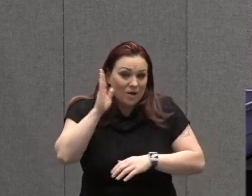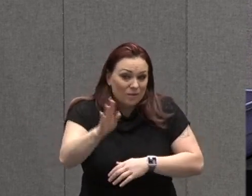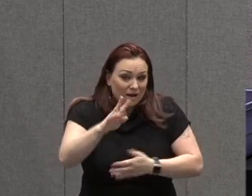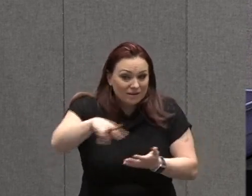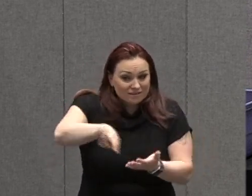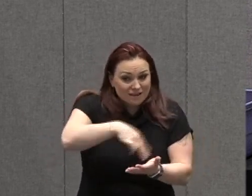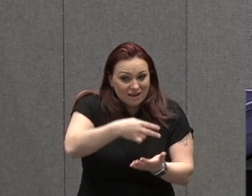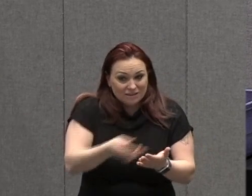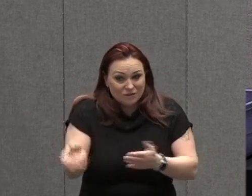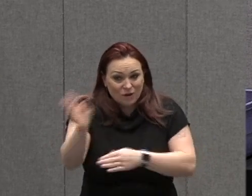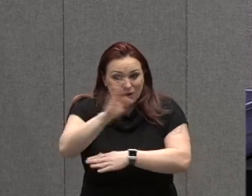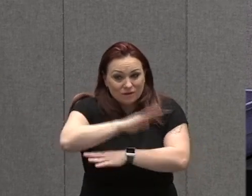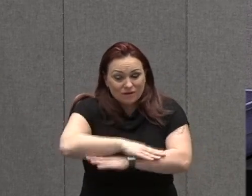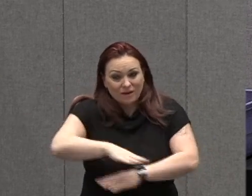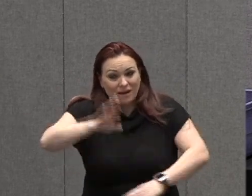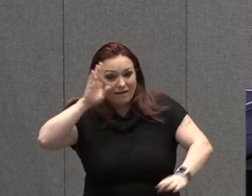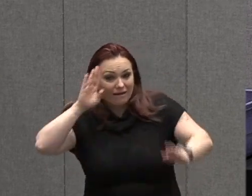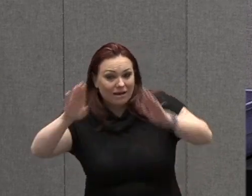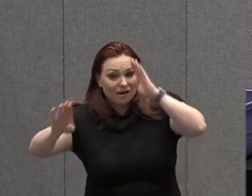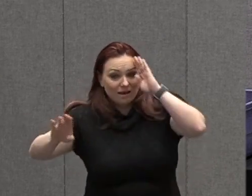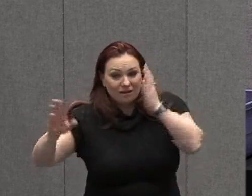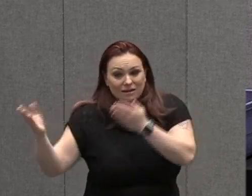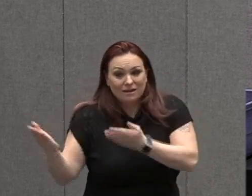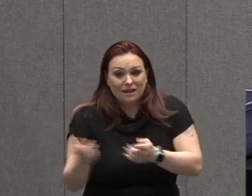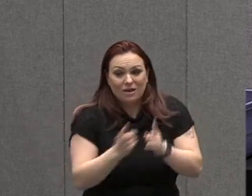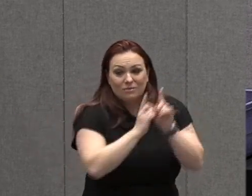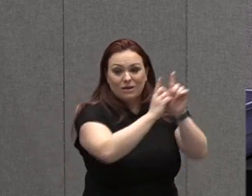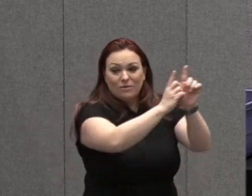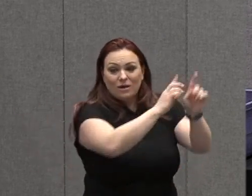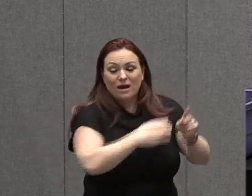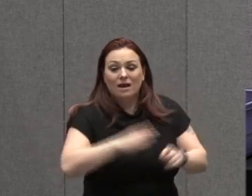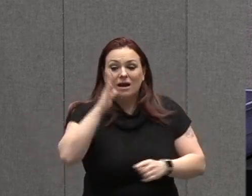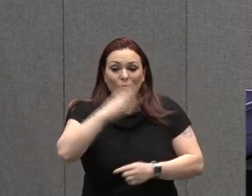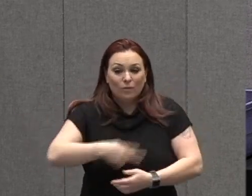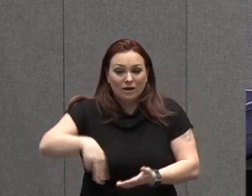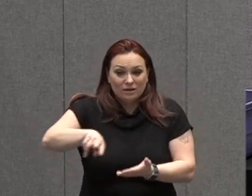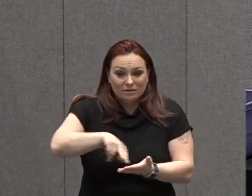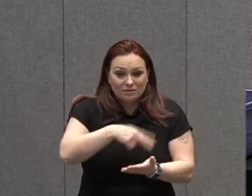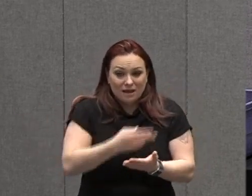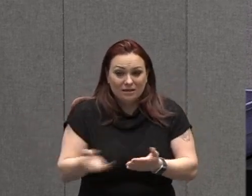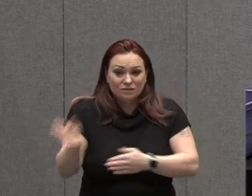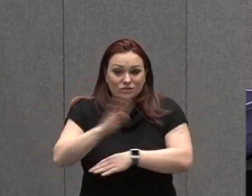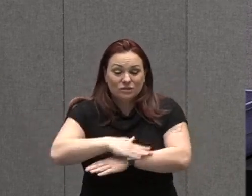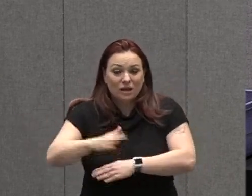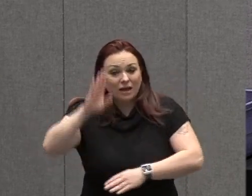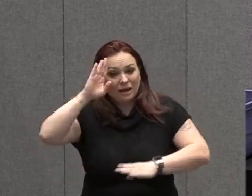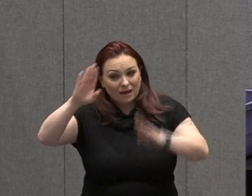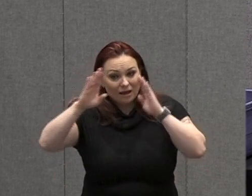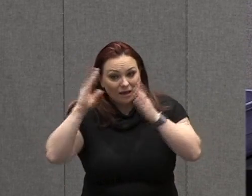Hey hey carry me away I'm gonna dance all day Hey hey carry me away